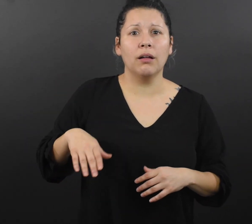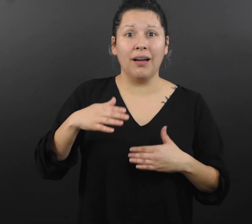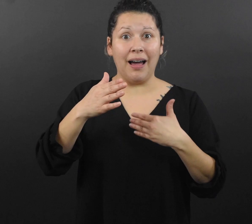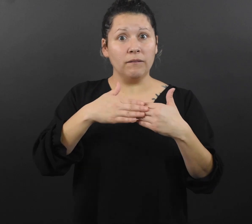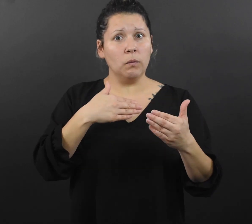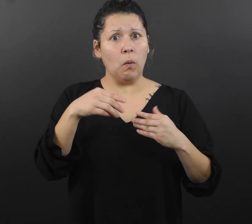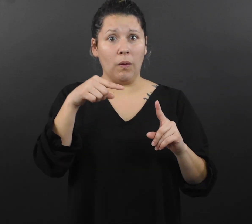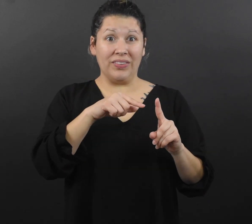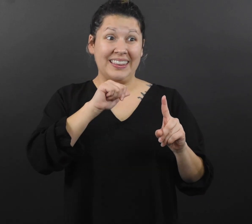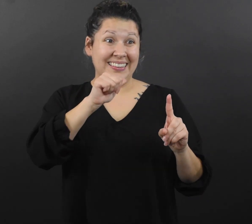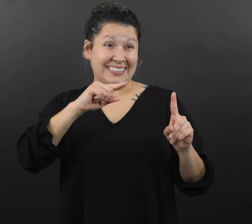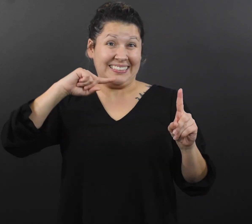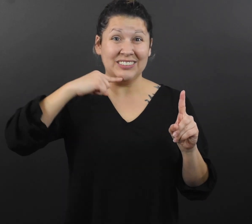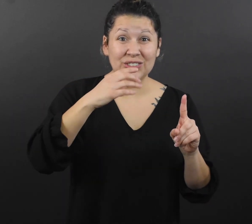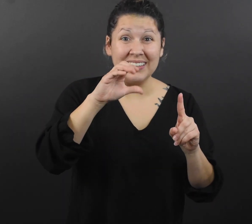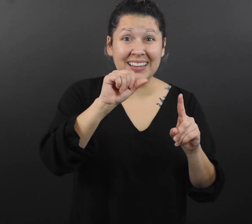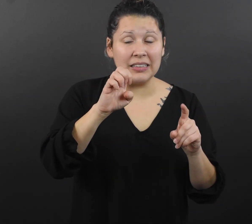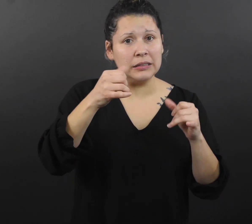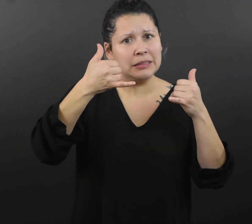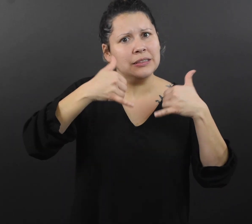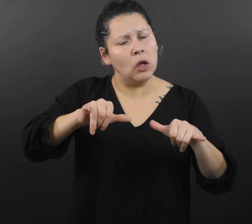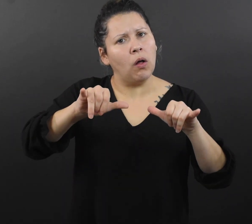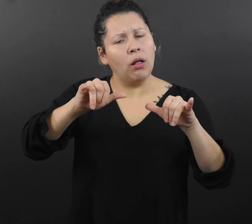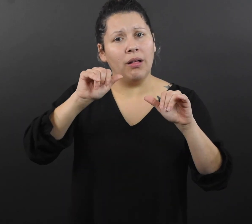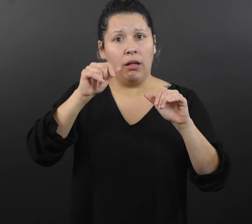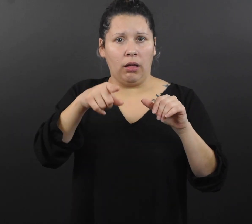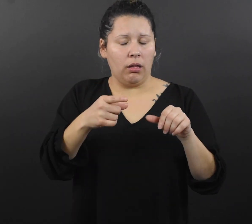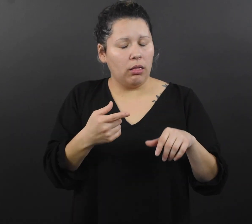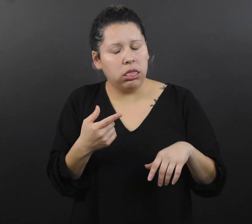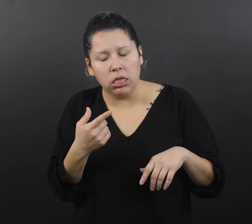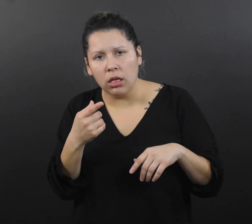“Even if it’s not a serious case, it can still keep you out of school,